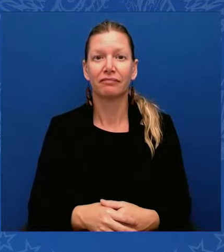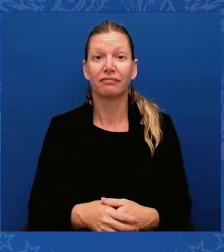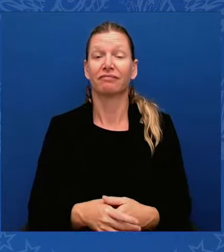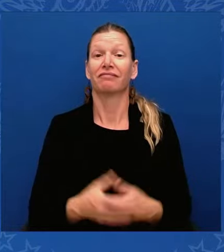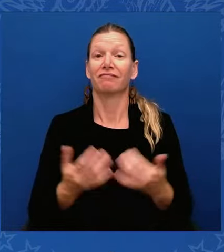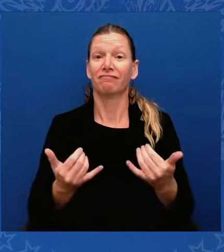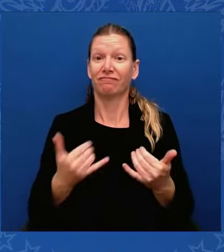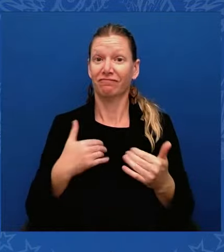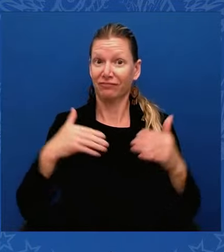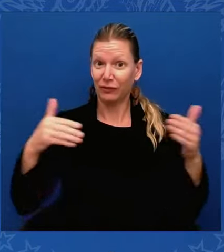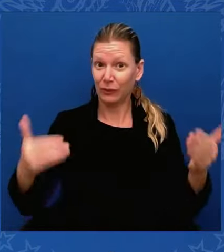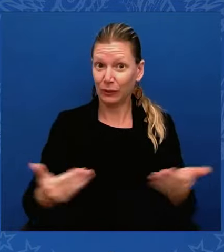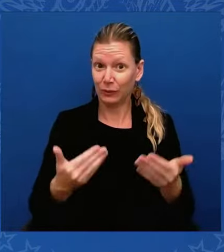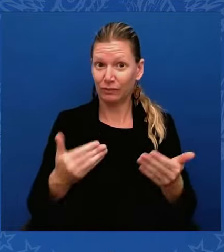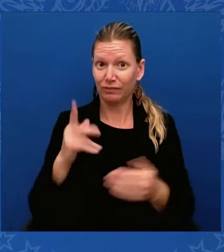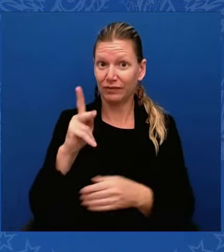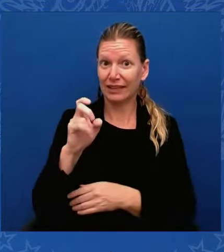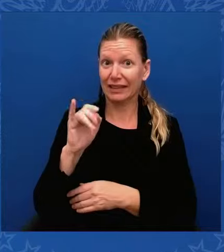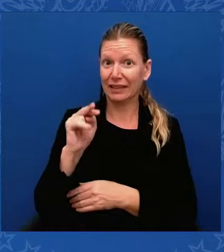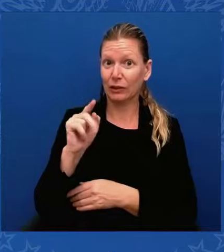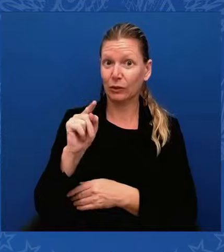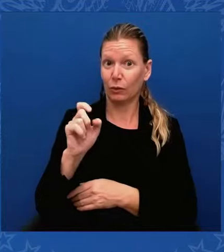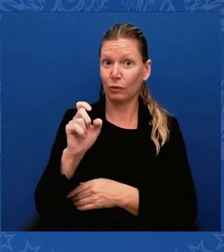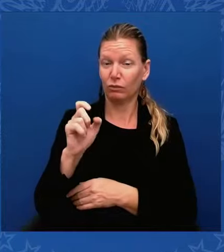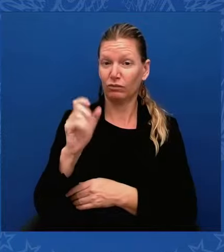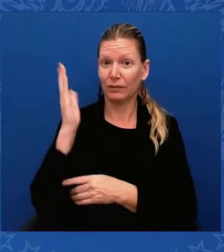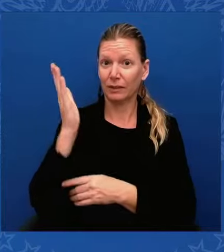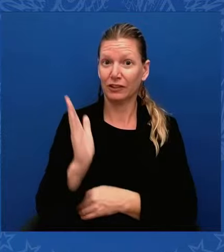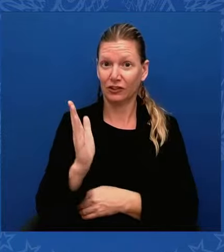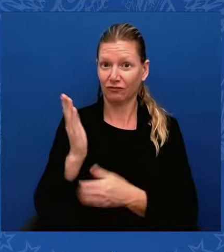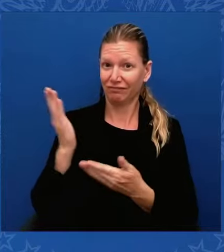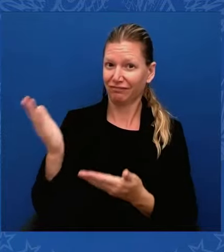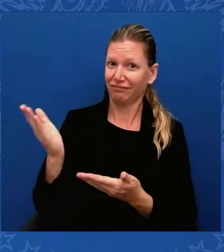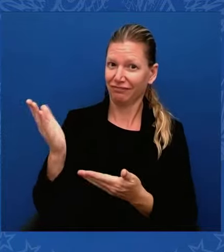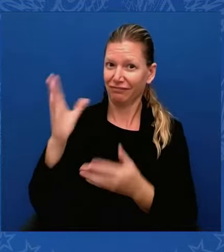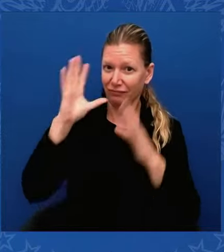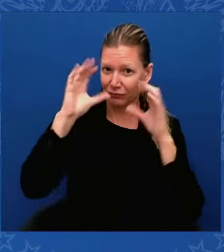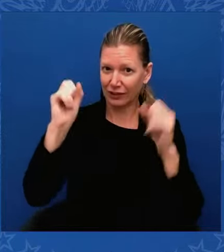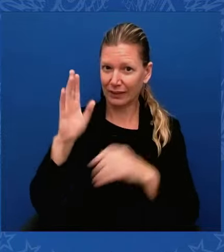I want to thank him for all that he's done for our communities